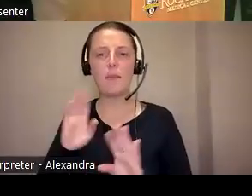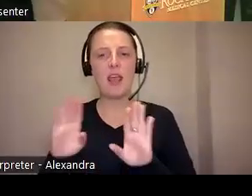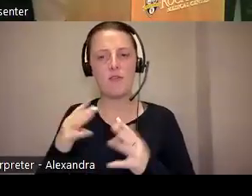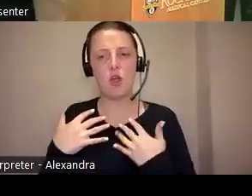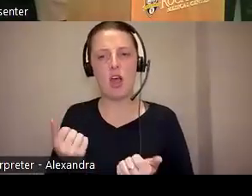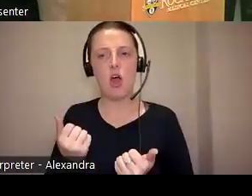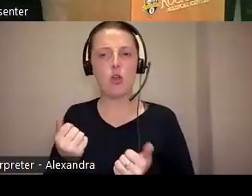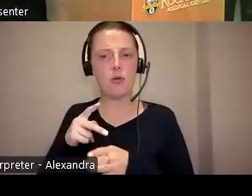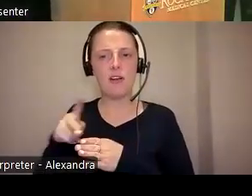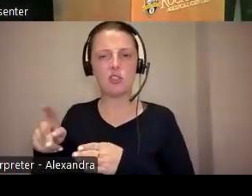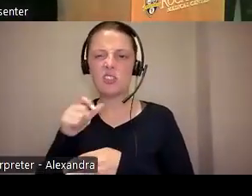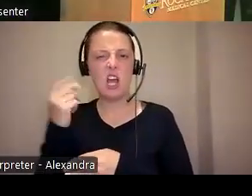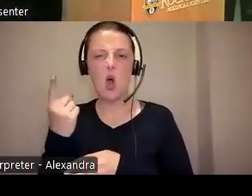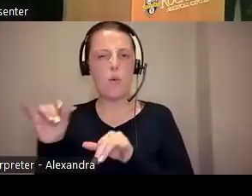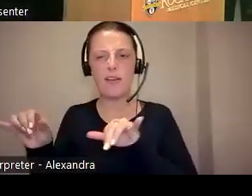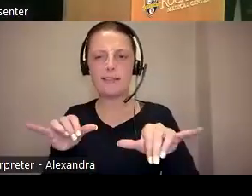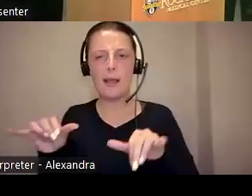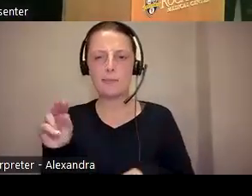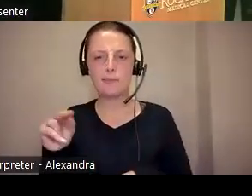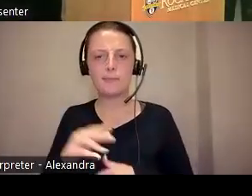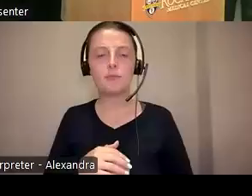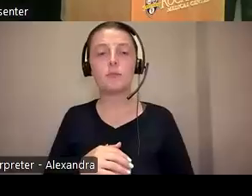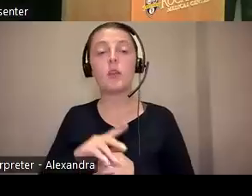looking through the literature, I found this quote and it really stood out to me. It was